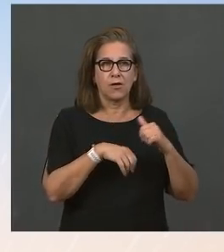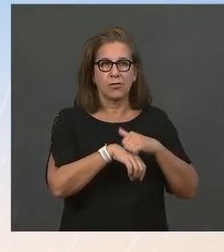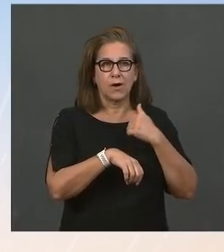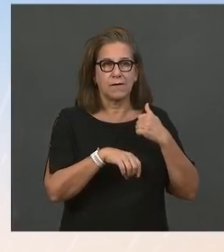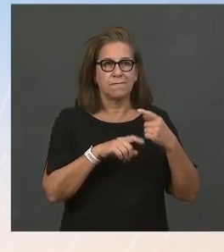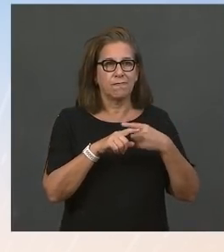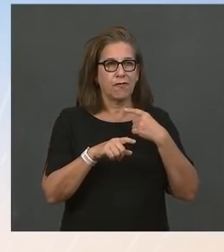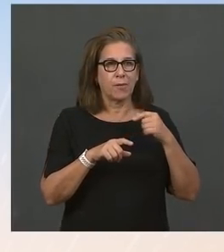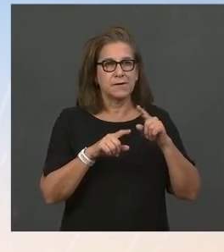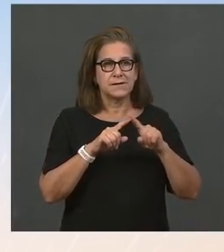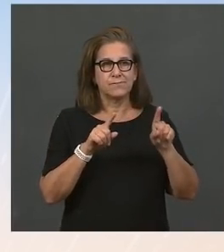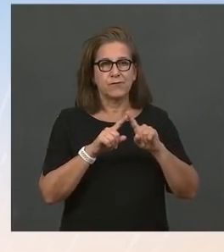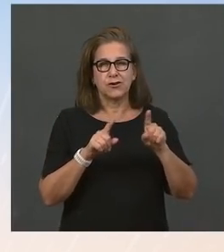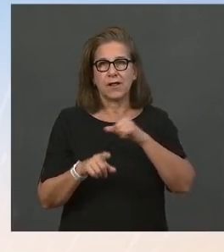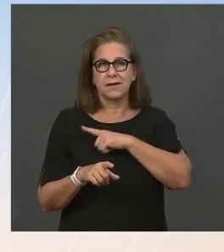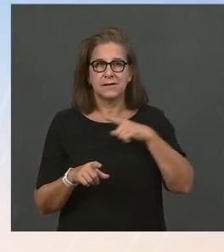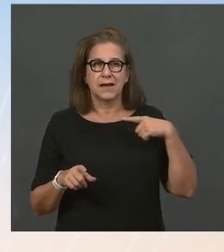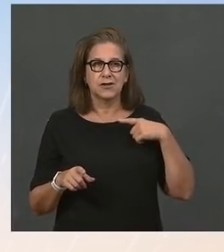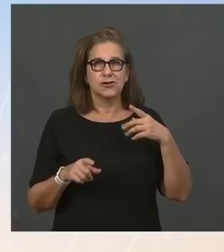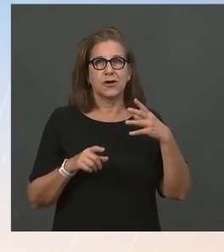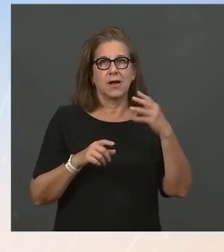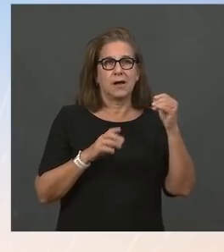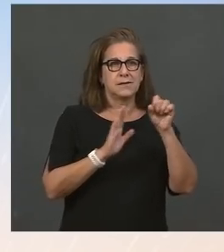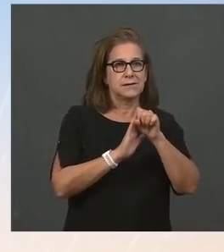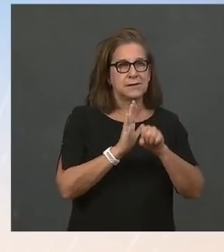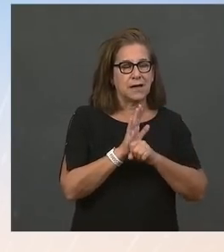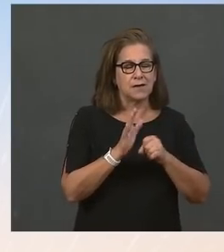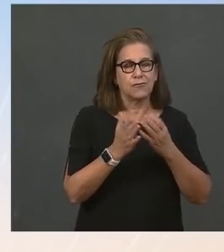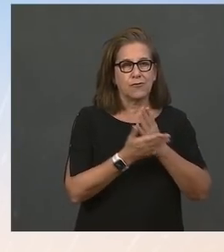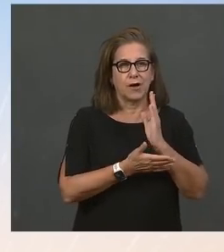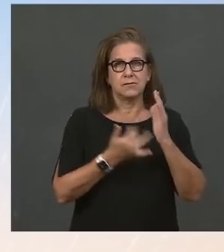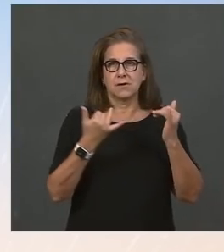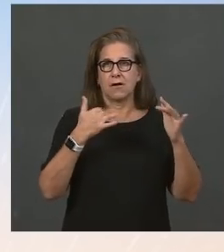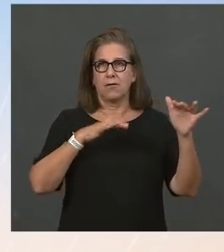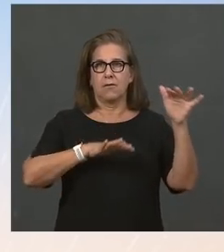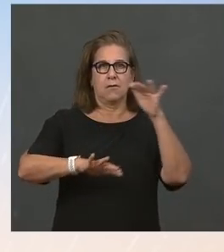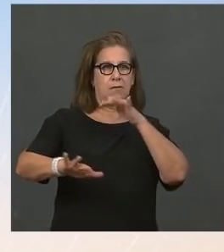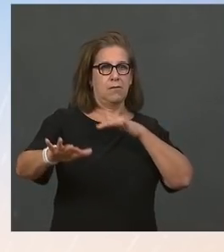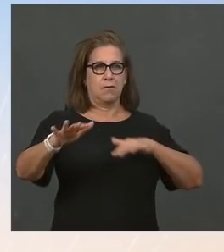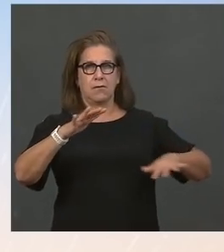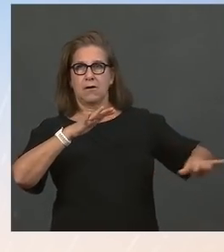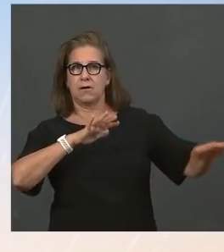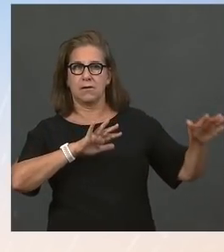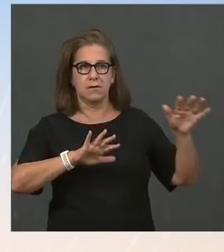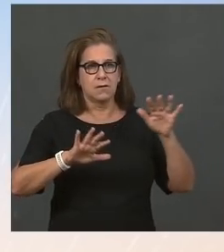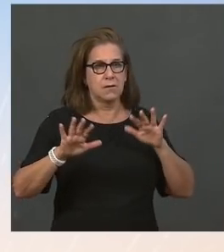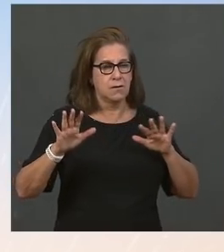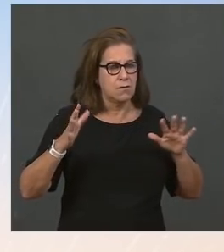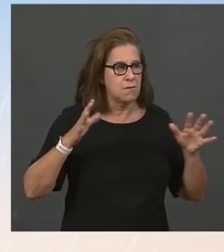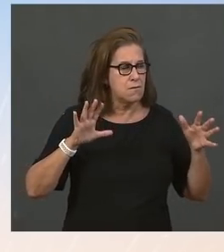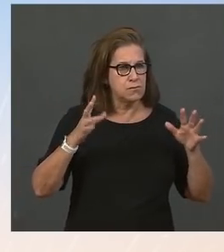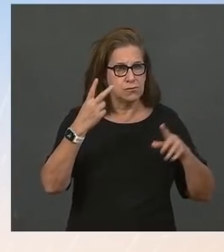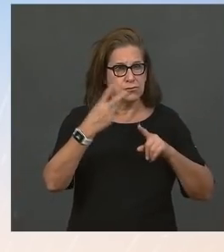And time and time again, when offered the choice three times over the last several months, when a hand has been extended by Democrats